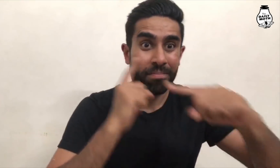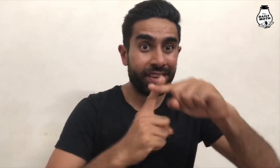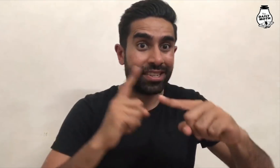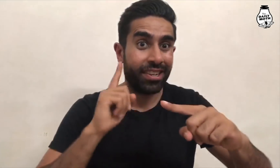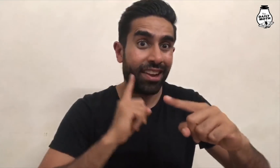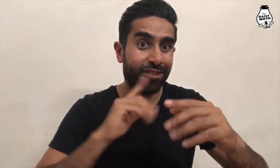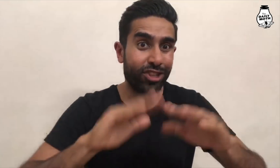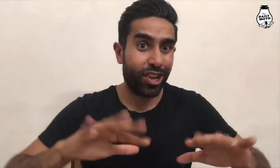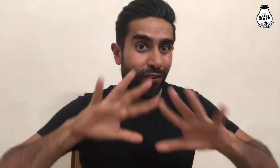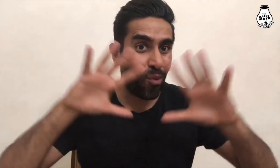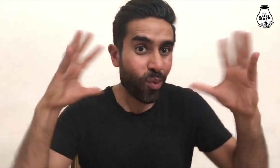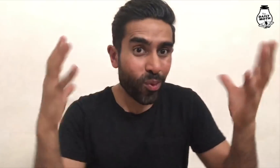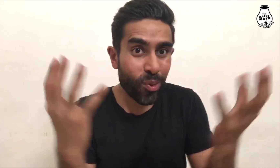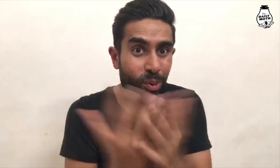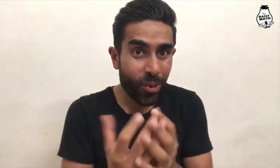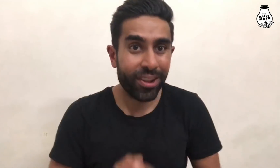as well as for Deaf children all over the world.